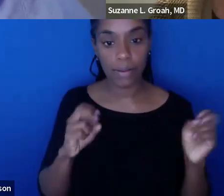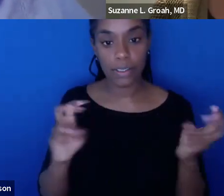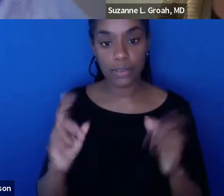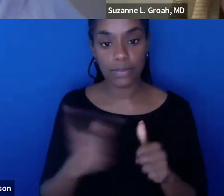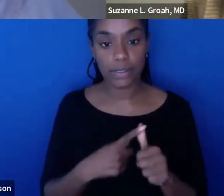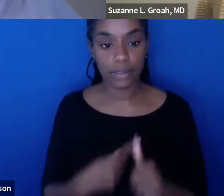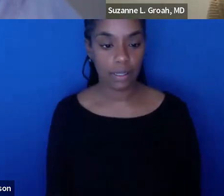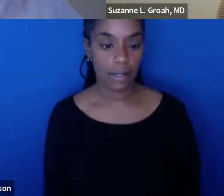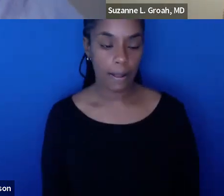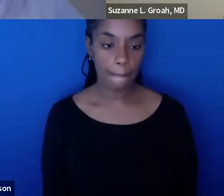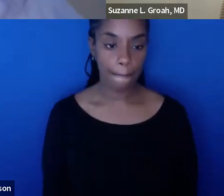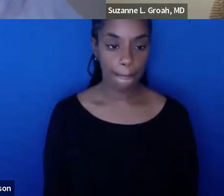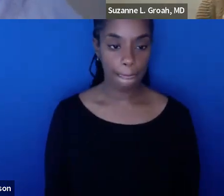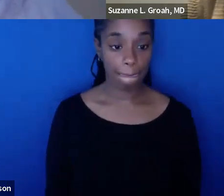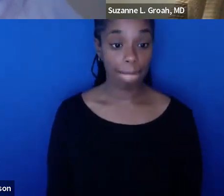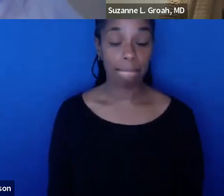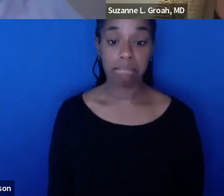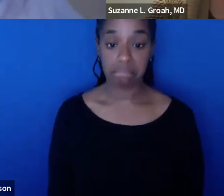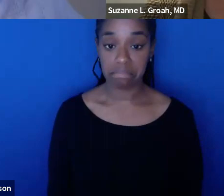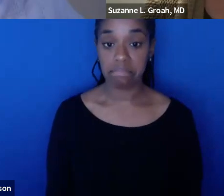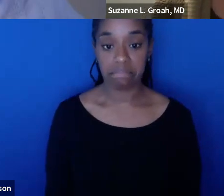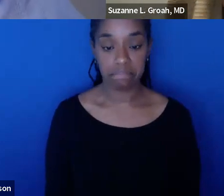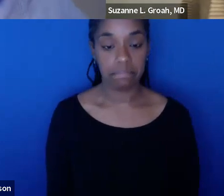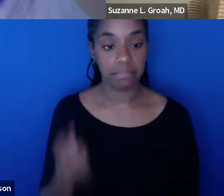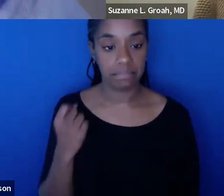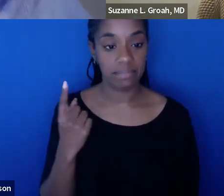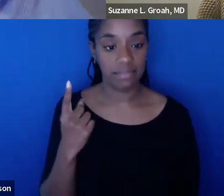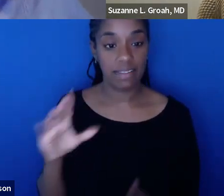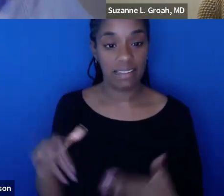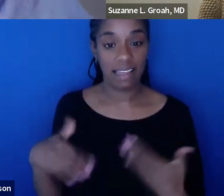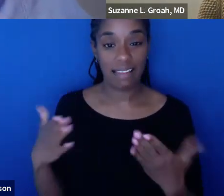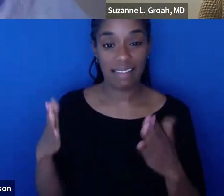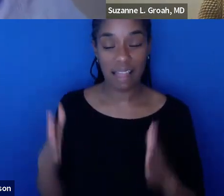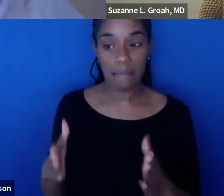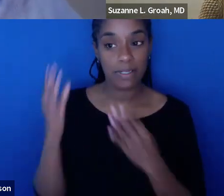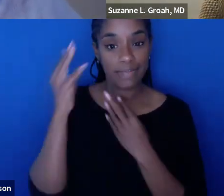That's very logical. That really gives that person some food for thought there in different ways.